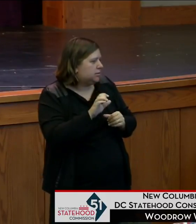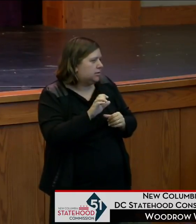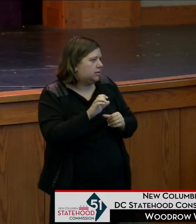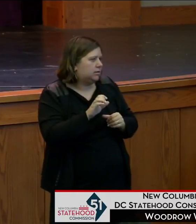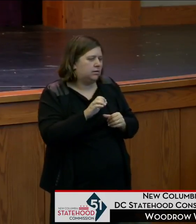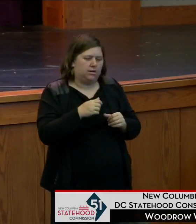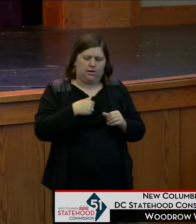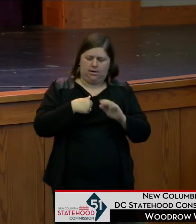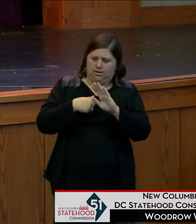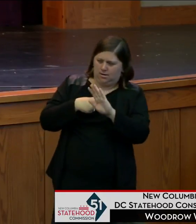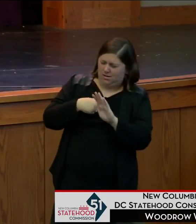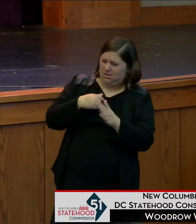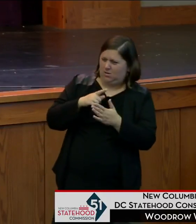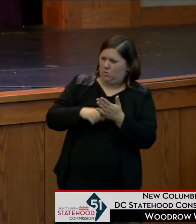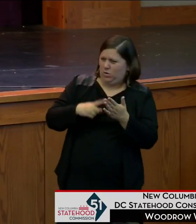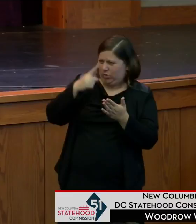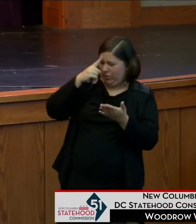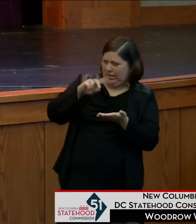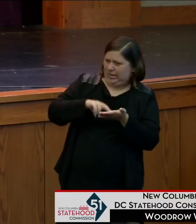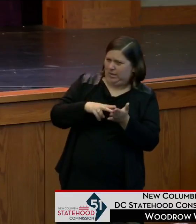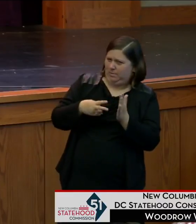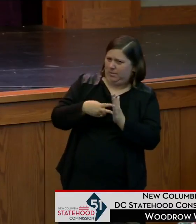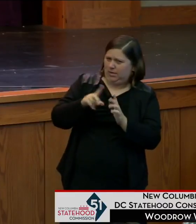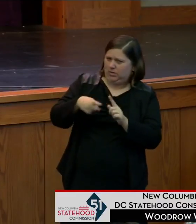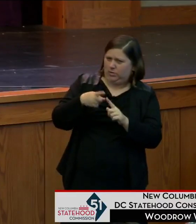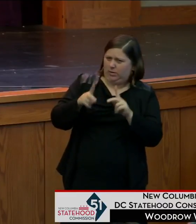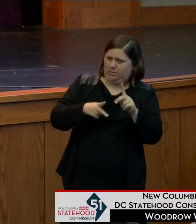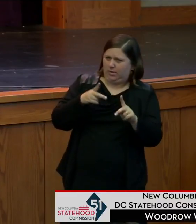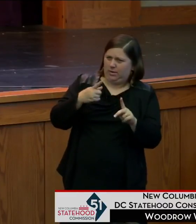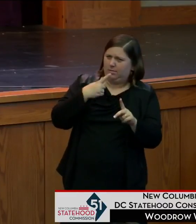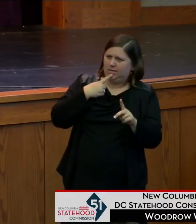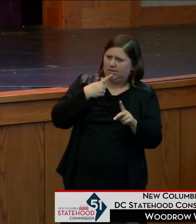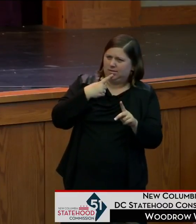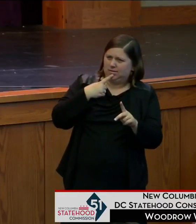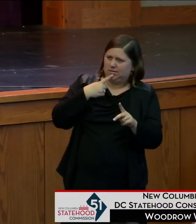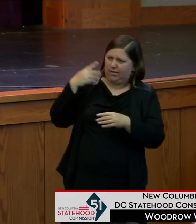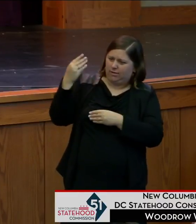AND I SAID WHAT DO YOU THINK IT MEANS WHEN PEOPLE SAY THEY ARE GENERATIONAL?